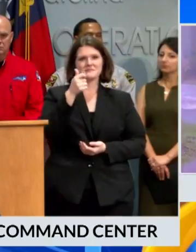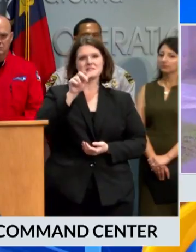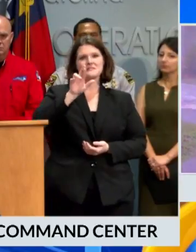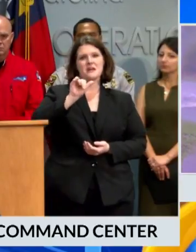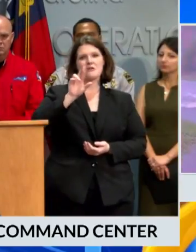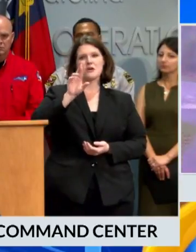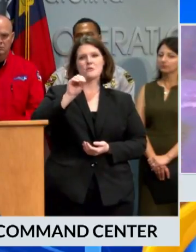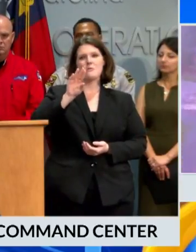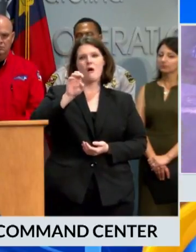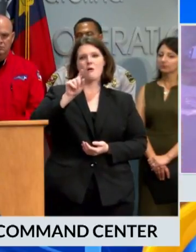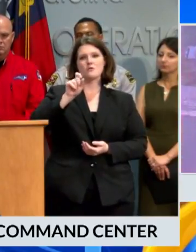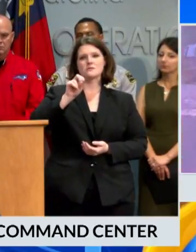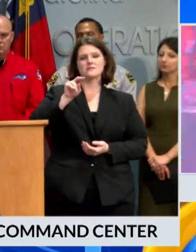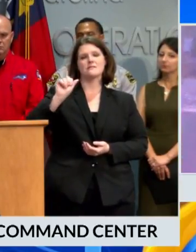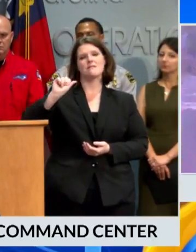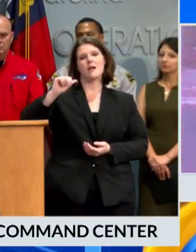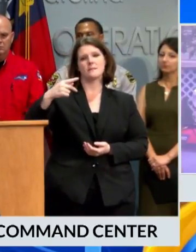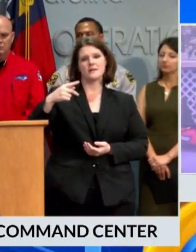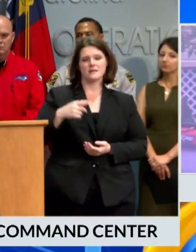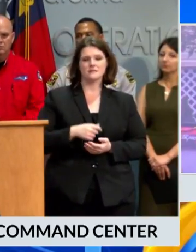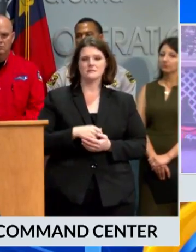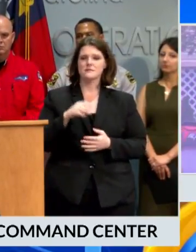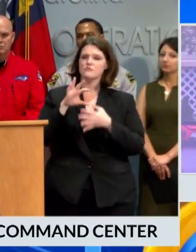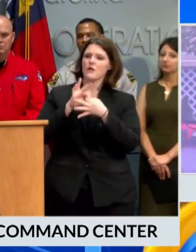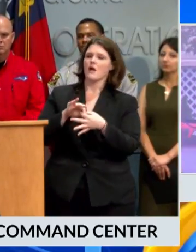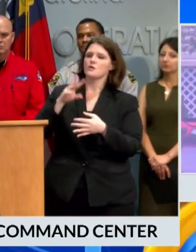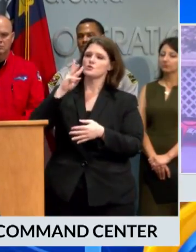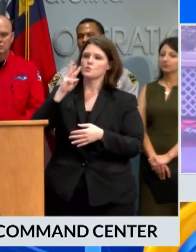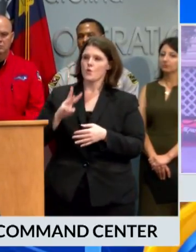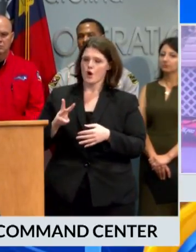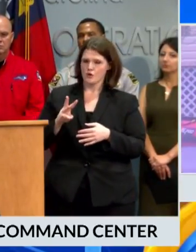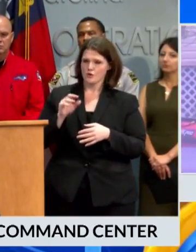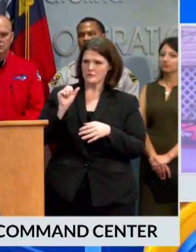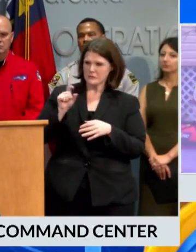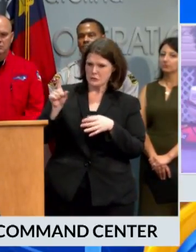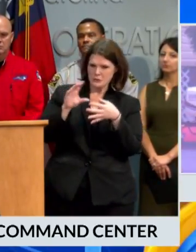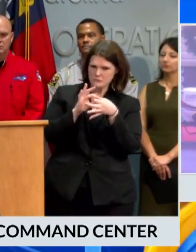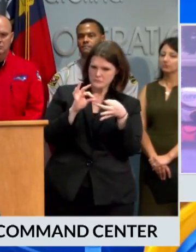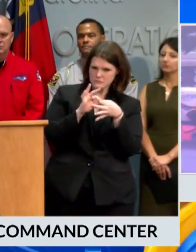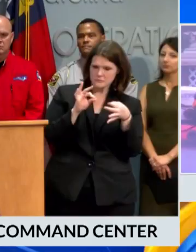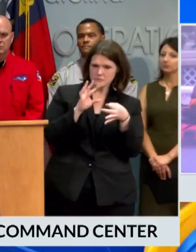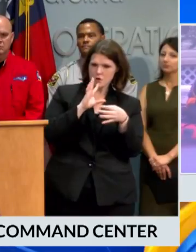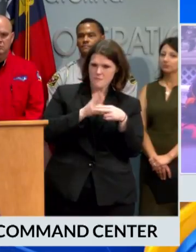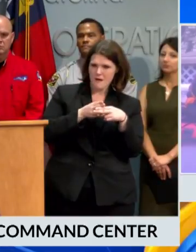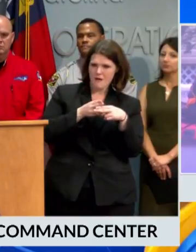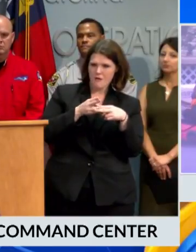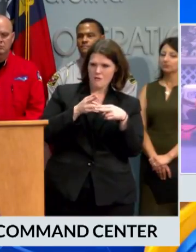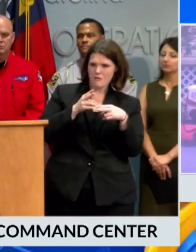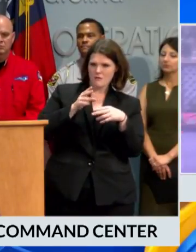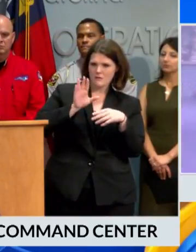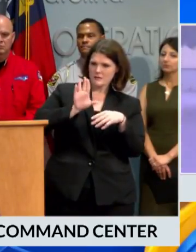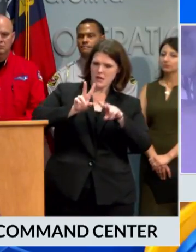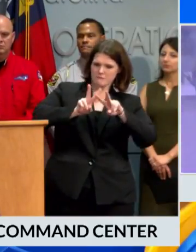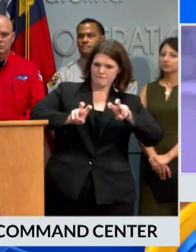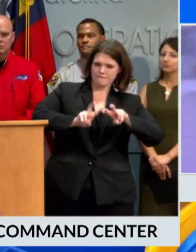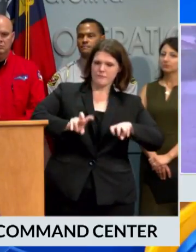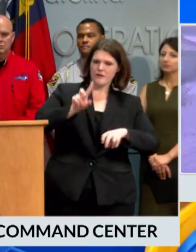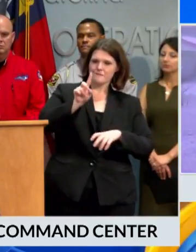GOOD QUESTION THANK YOU.